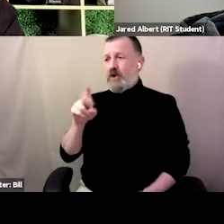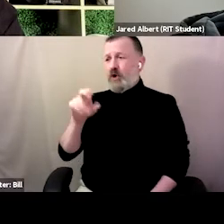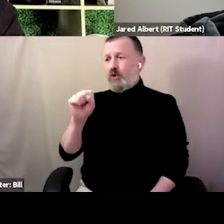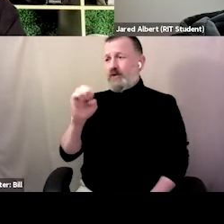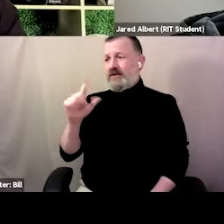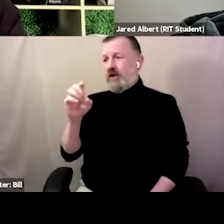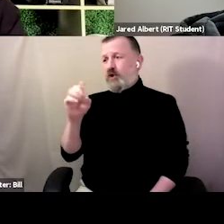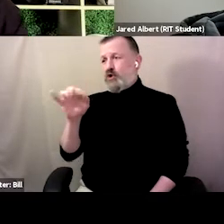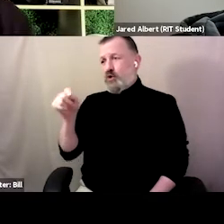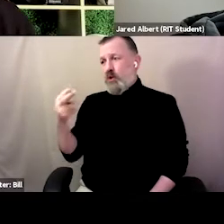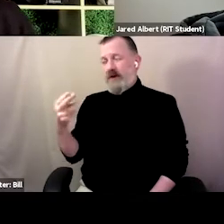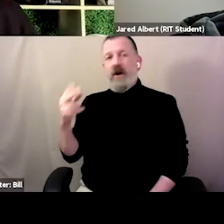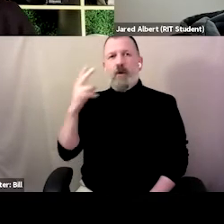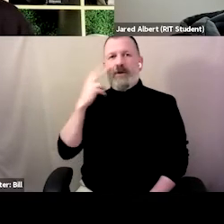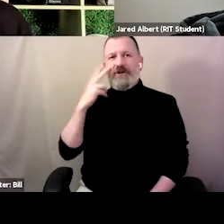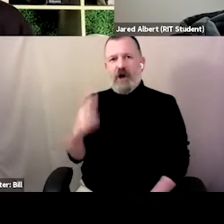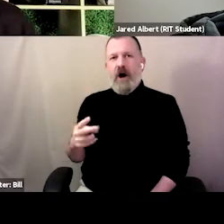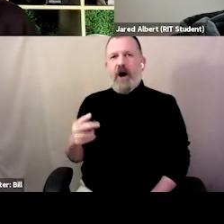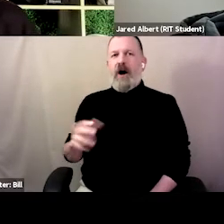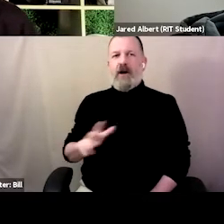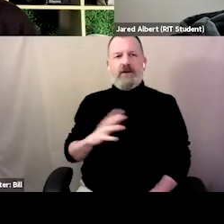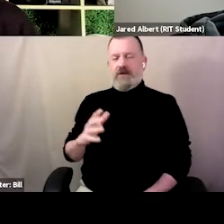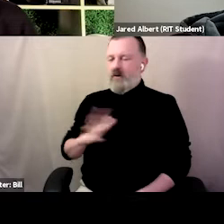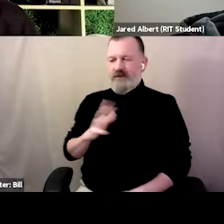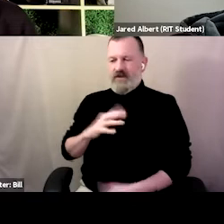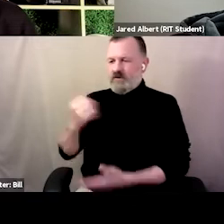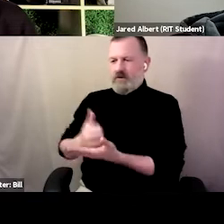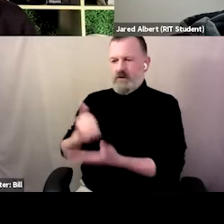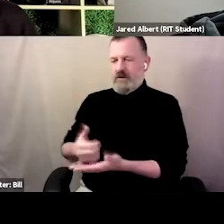ransomware incident or a woman had to be diverted to another hospital